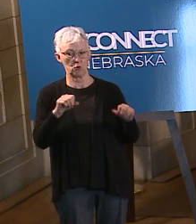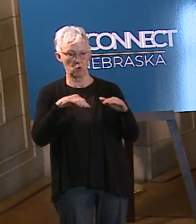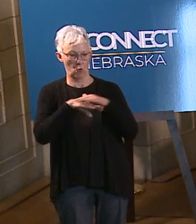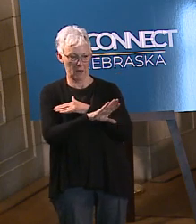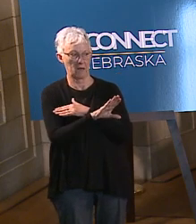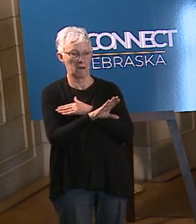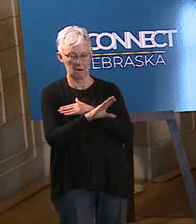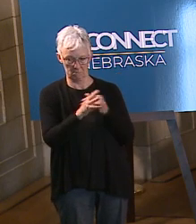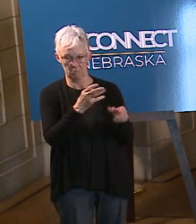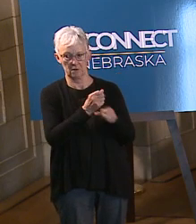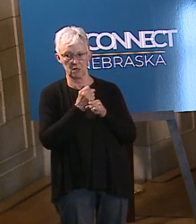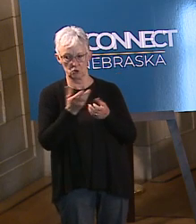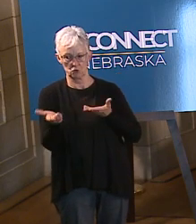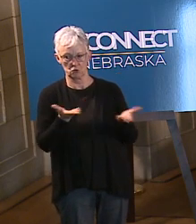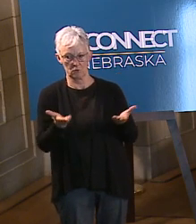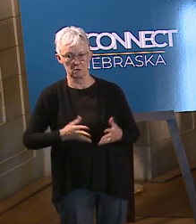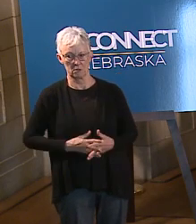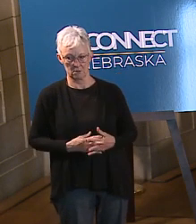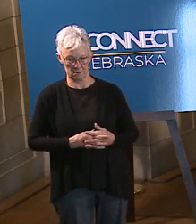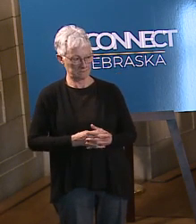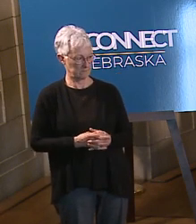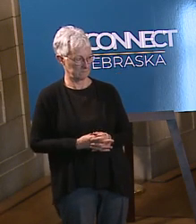AND WE KEPT ALL OUR LOCAL